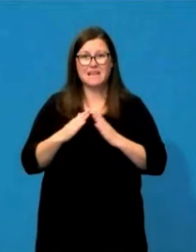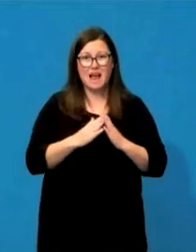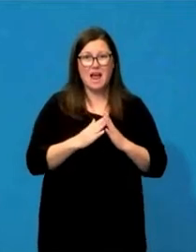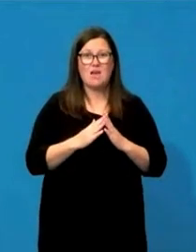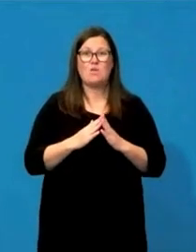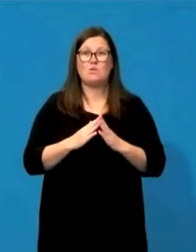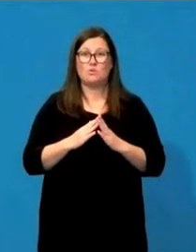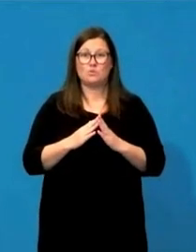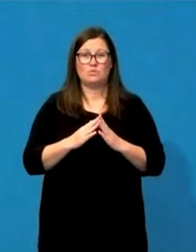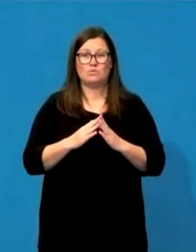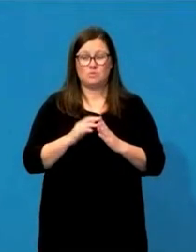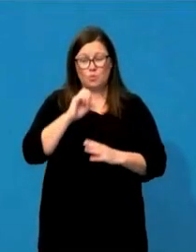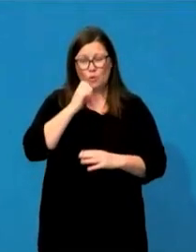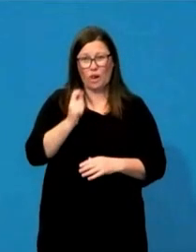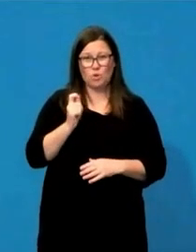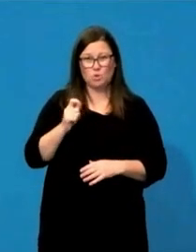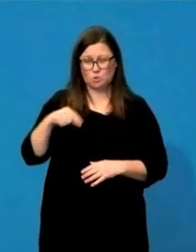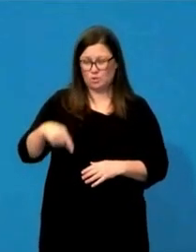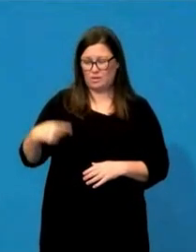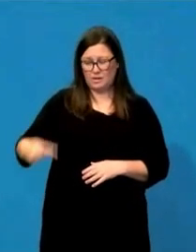I'm trying to get to places.